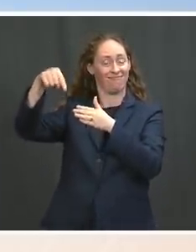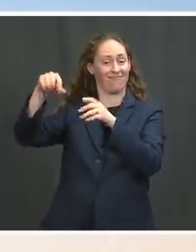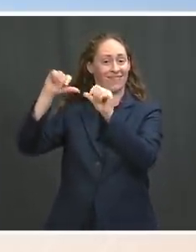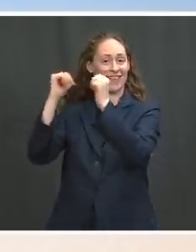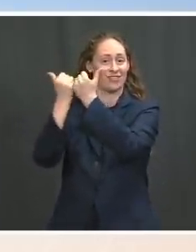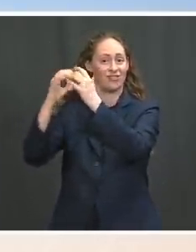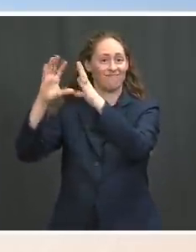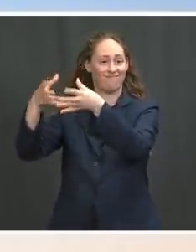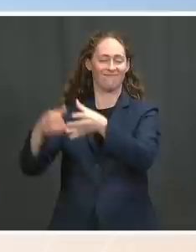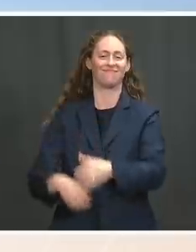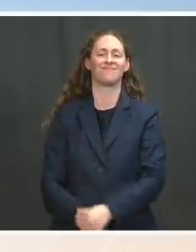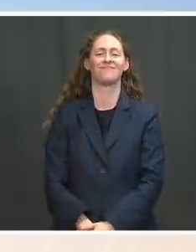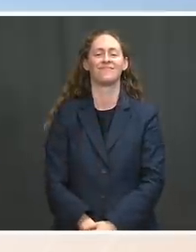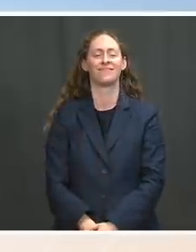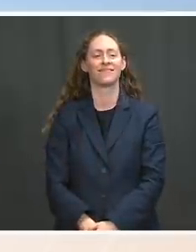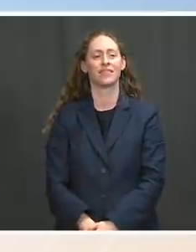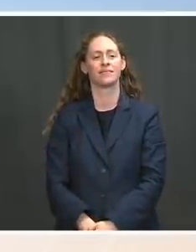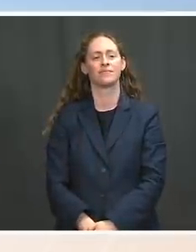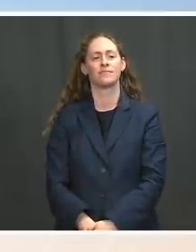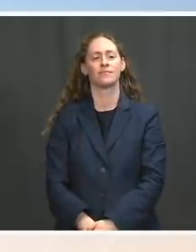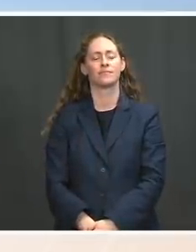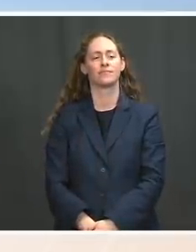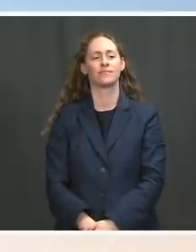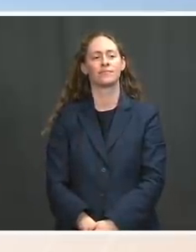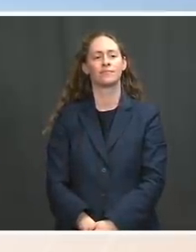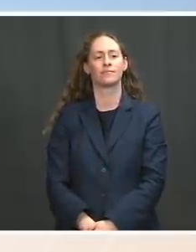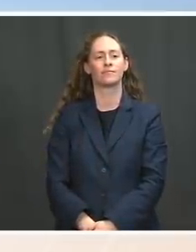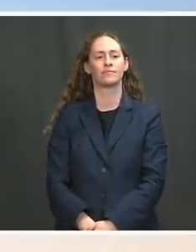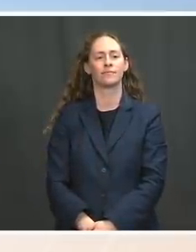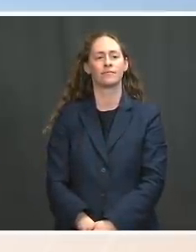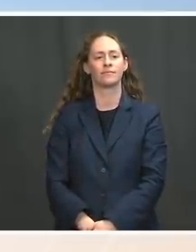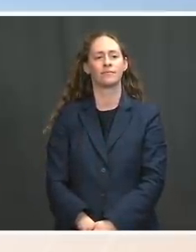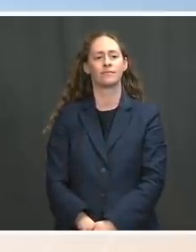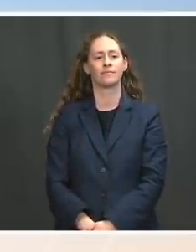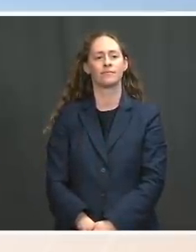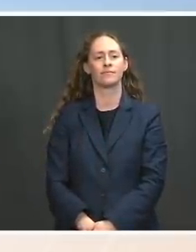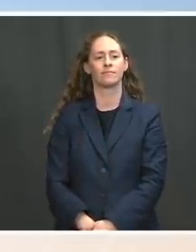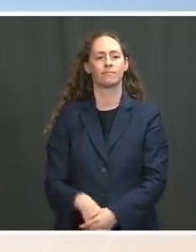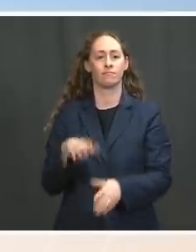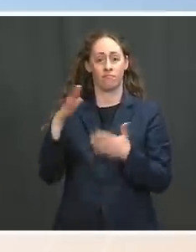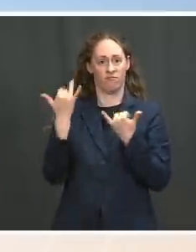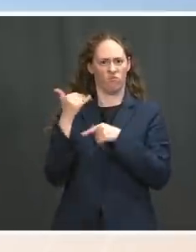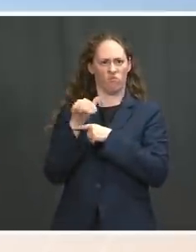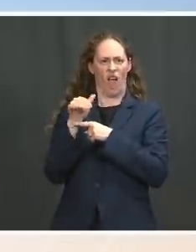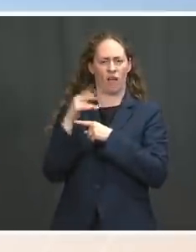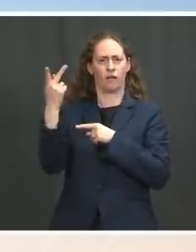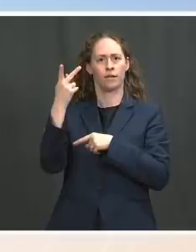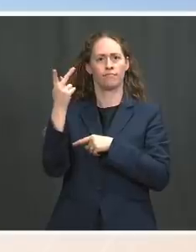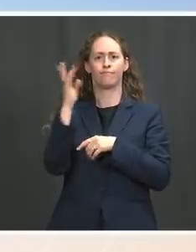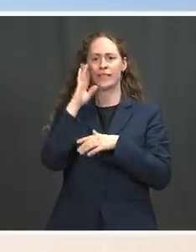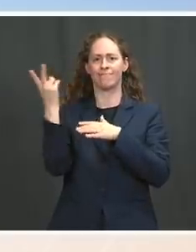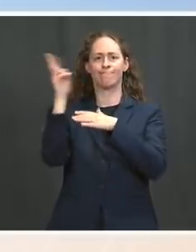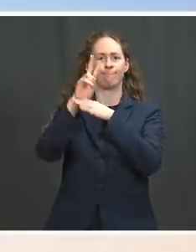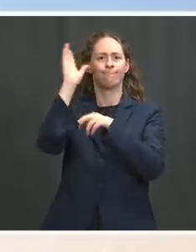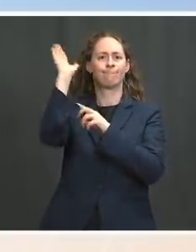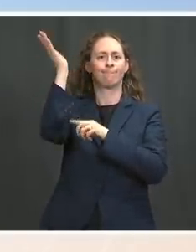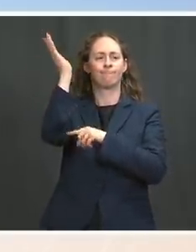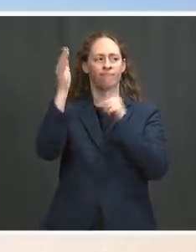and Senate this evening as well. They'll take a few questions, but I will turn it over first to Secretary Buttigieg. Secretary Buttigieg: Thank you, Jen.